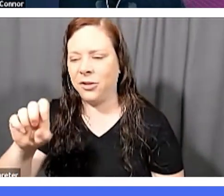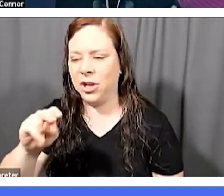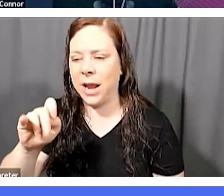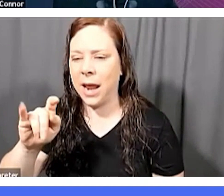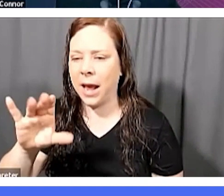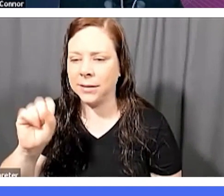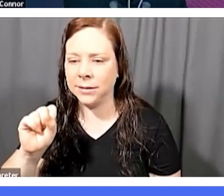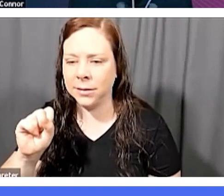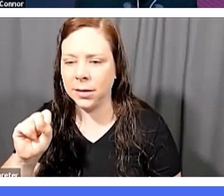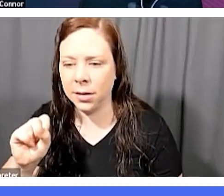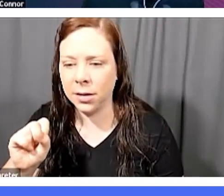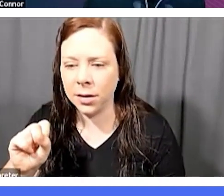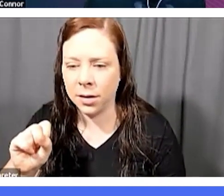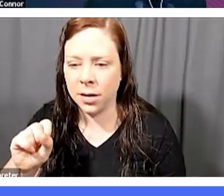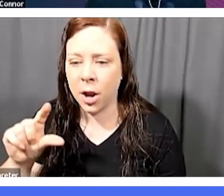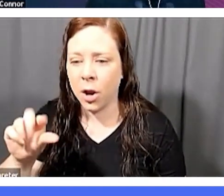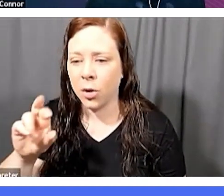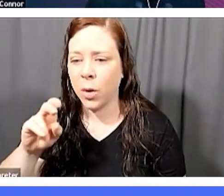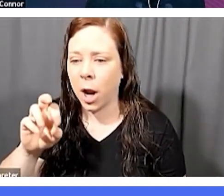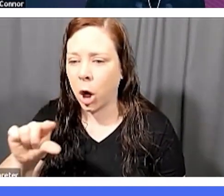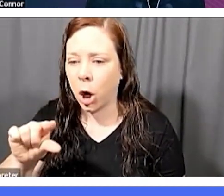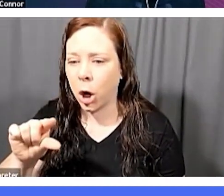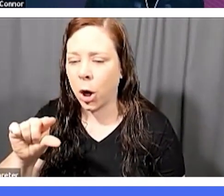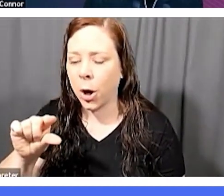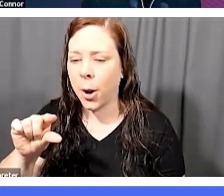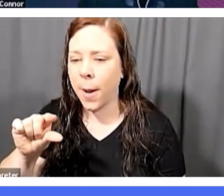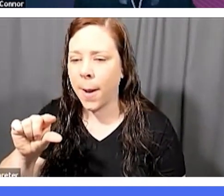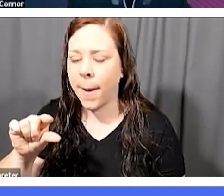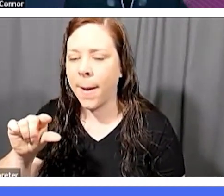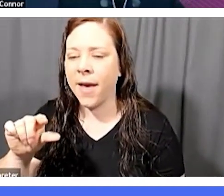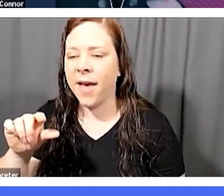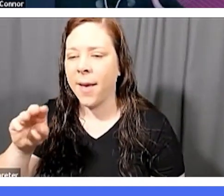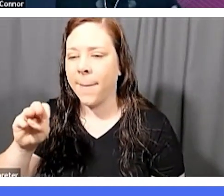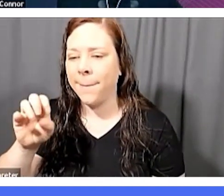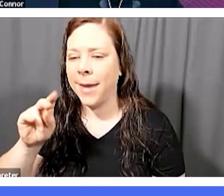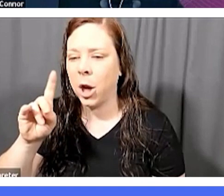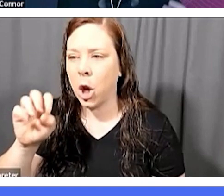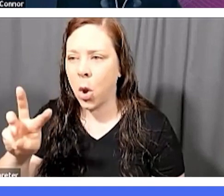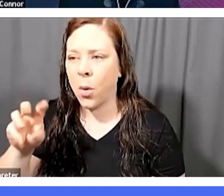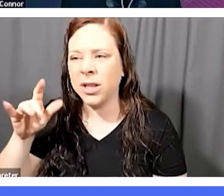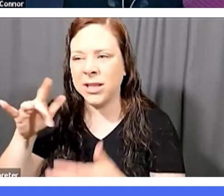as my freshman year high school biology teacher taught me, he studied plants, if you remember right, what happens